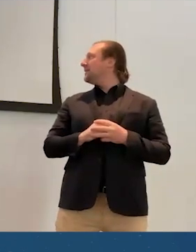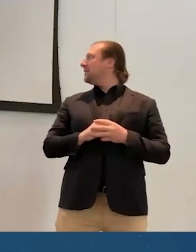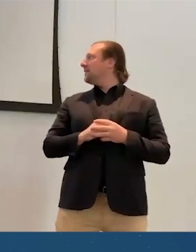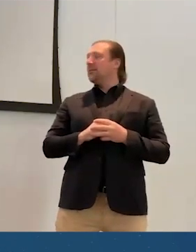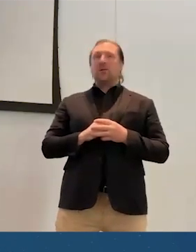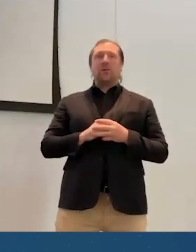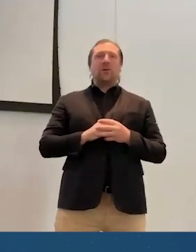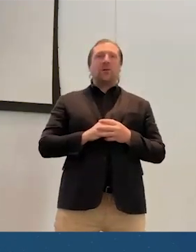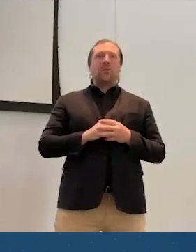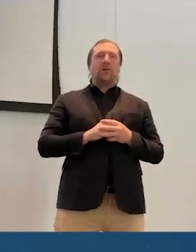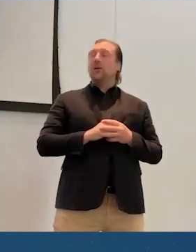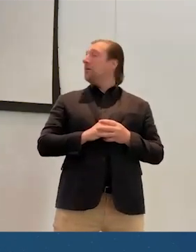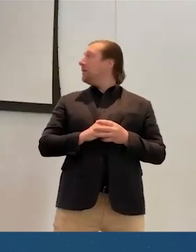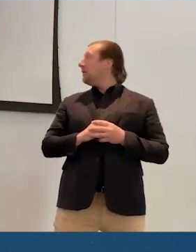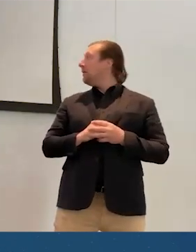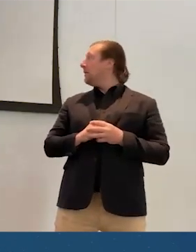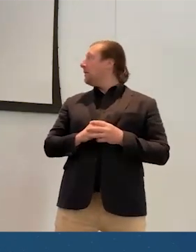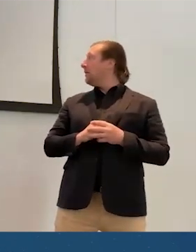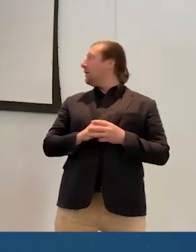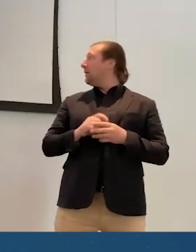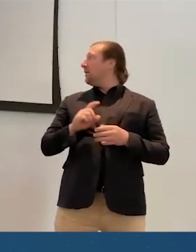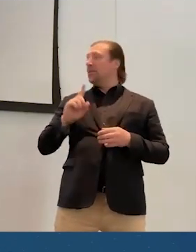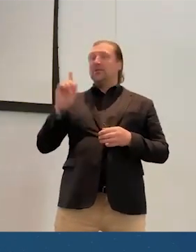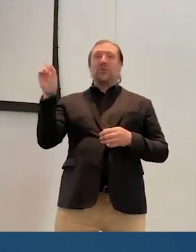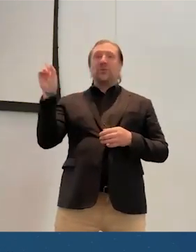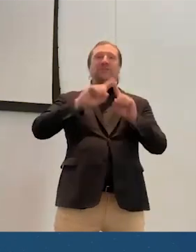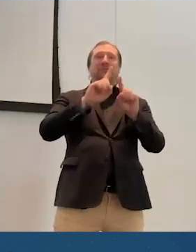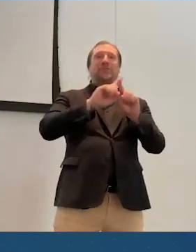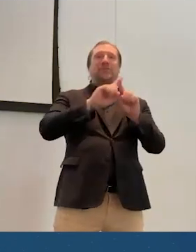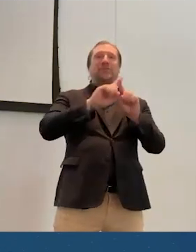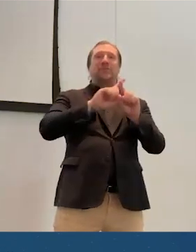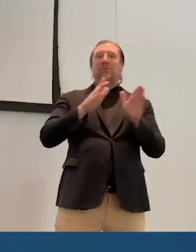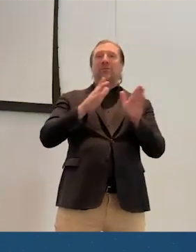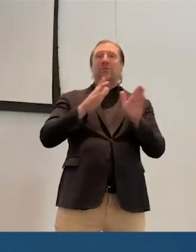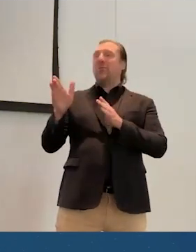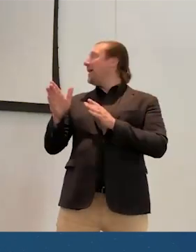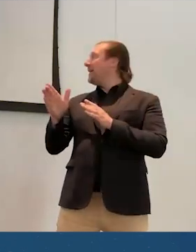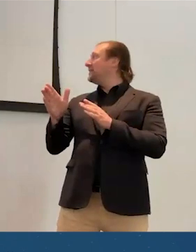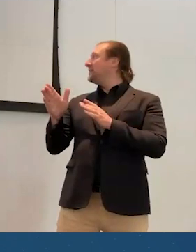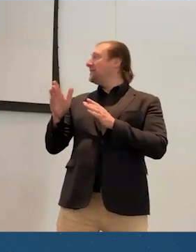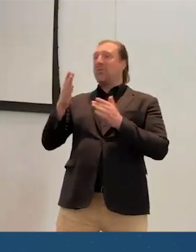with the VR system across the iterations.